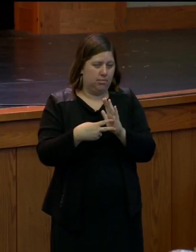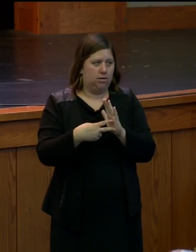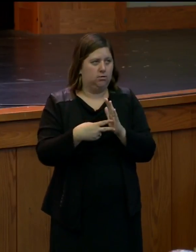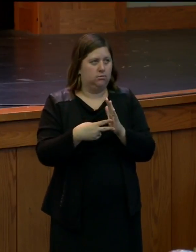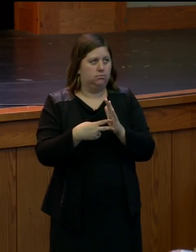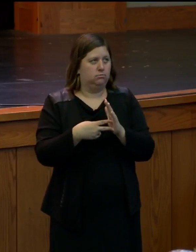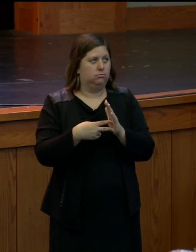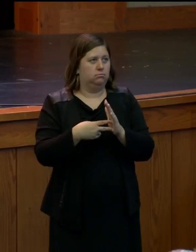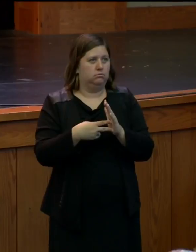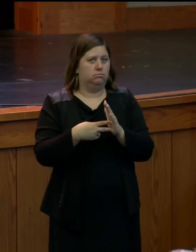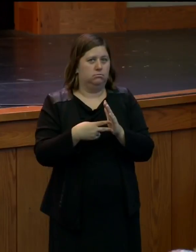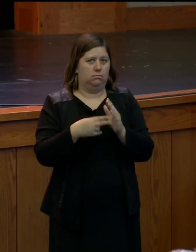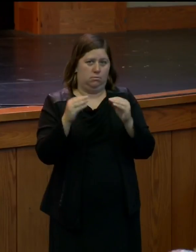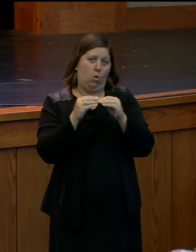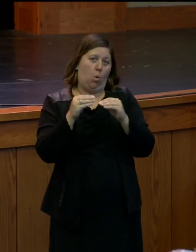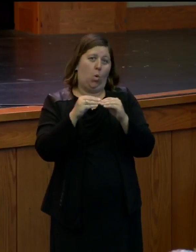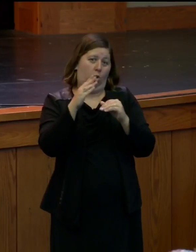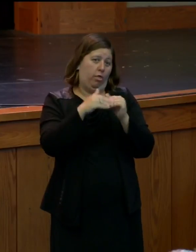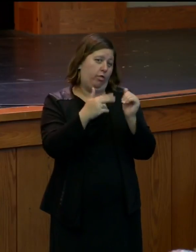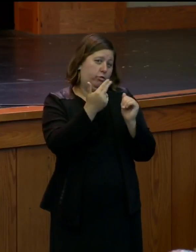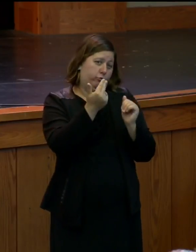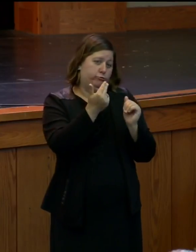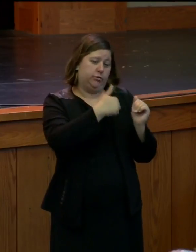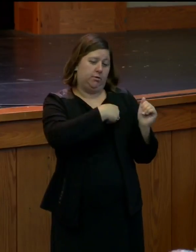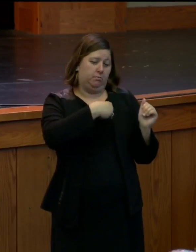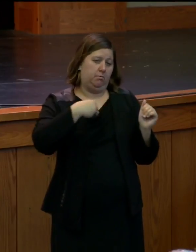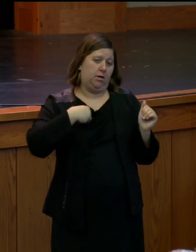NEEDS TO BE LARGER THAN 13 MEMBERS BUT NEEDS TO BE